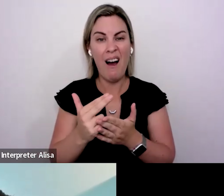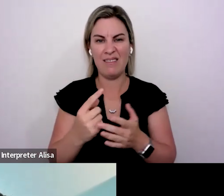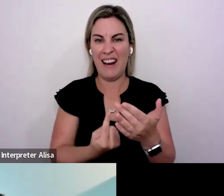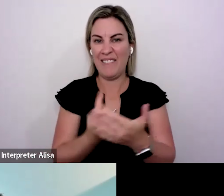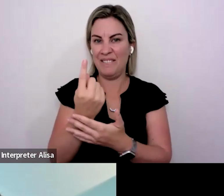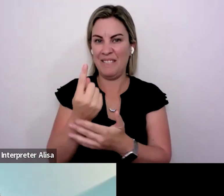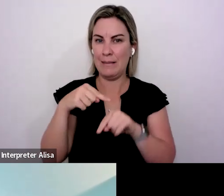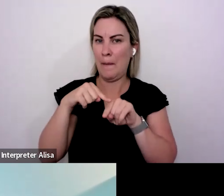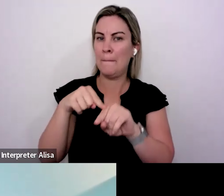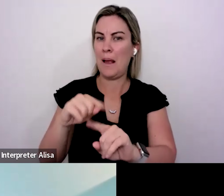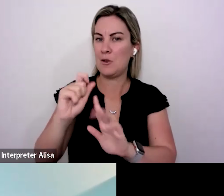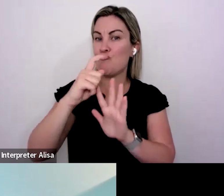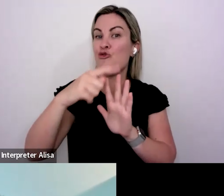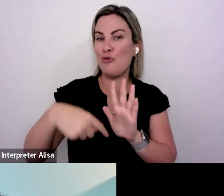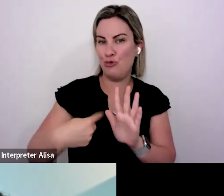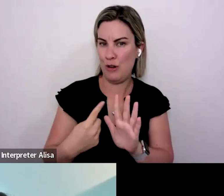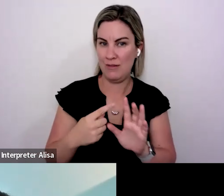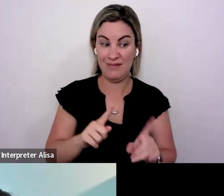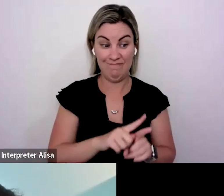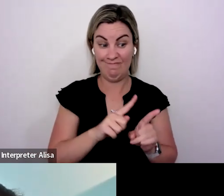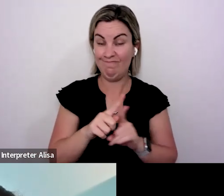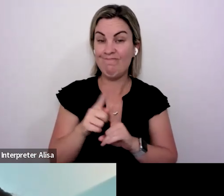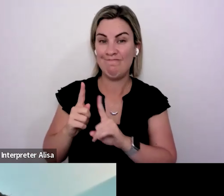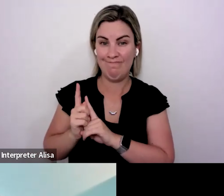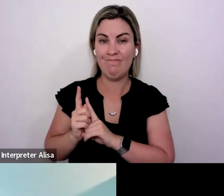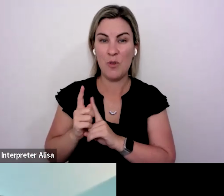And so I always say the case studies are the really fun part because they